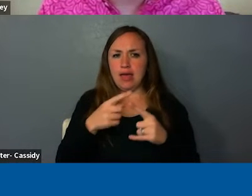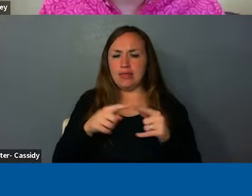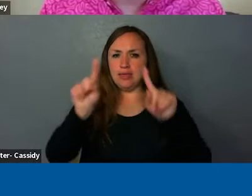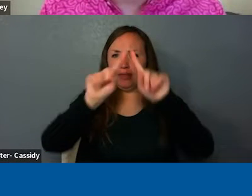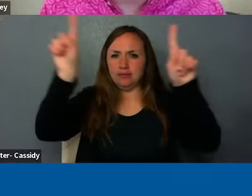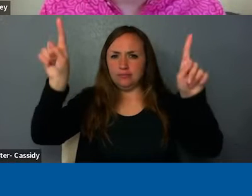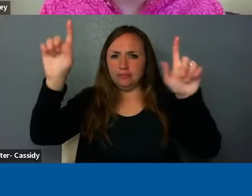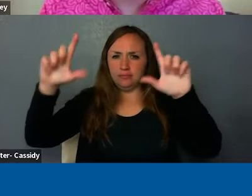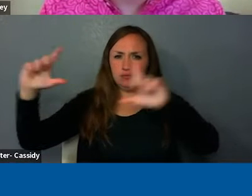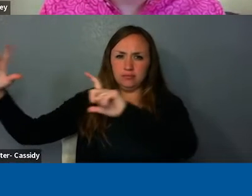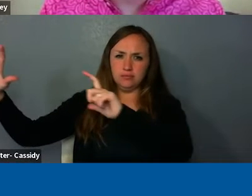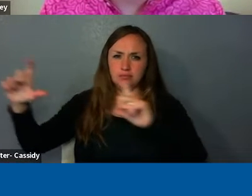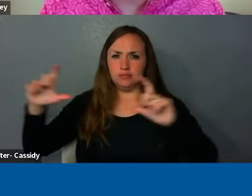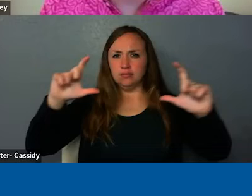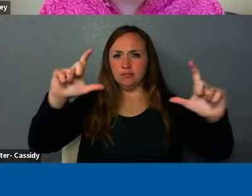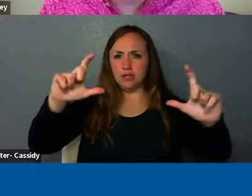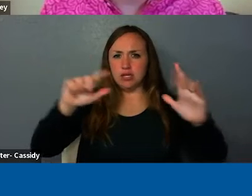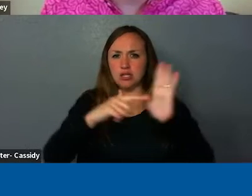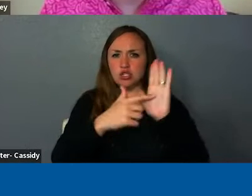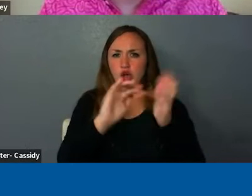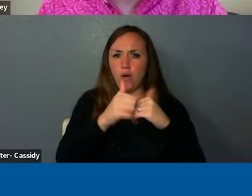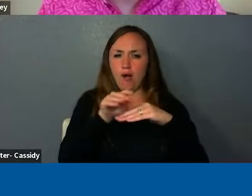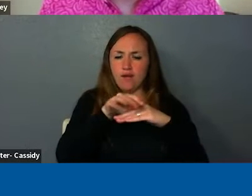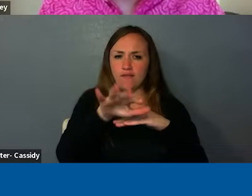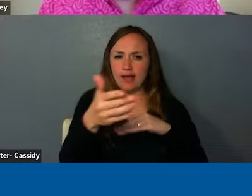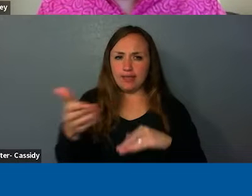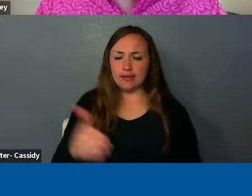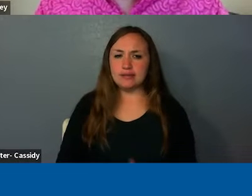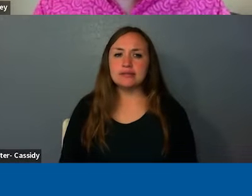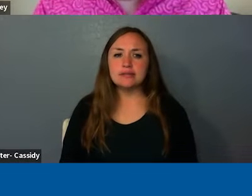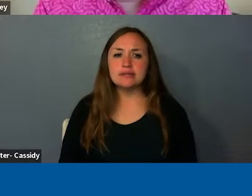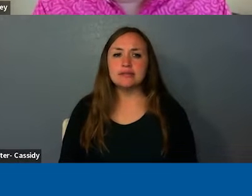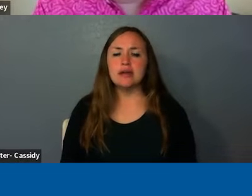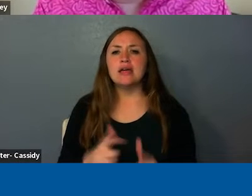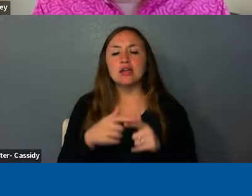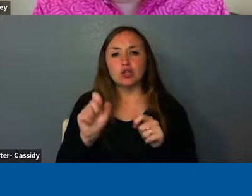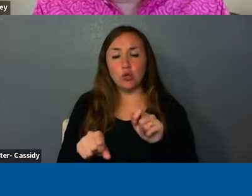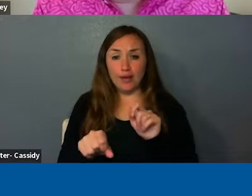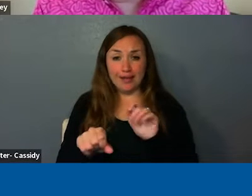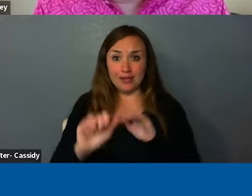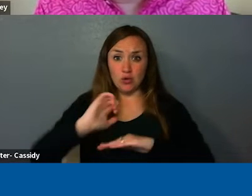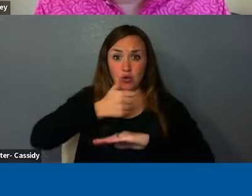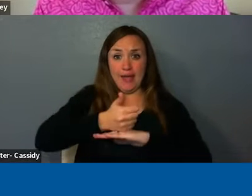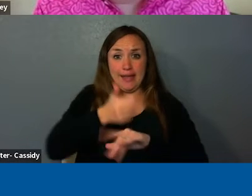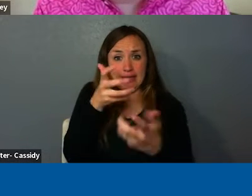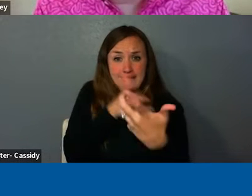to show kind of how it affects stuff and then drag it back into position. And then you can create a custom theme by clicking on each of the values,